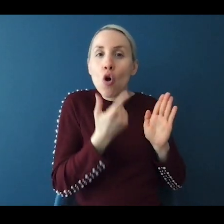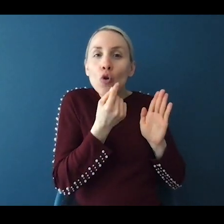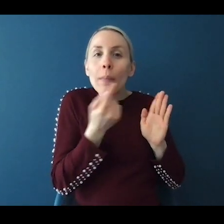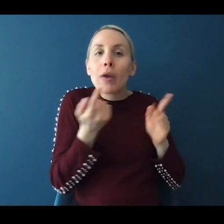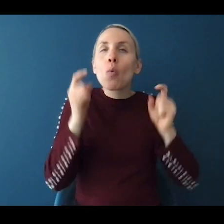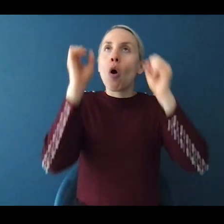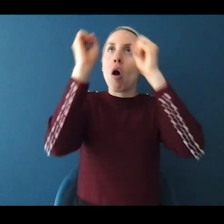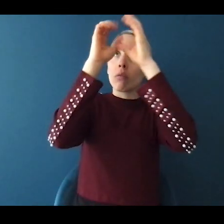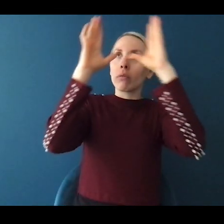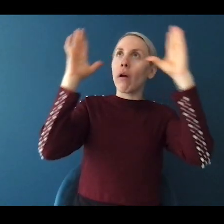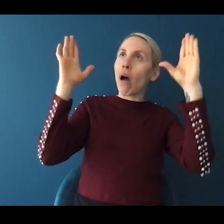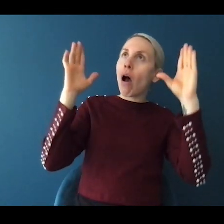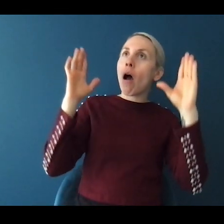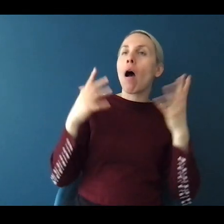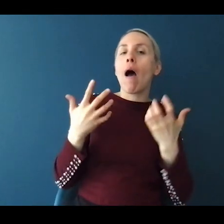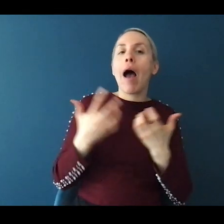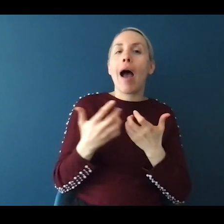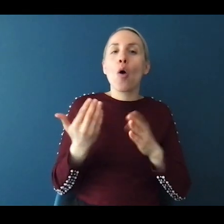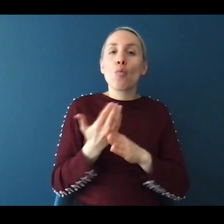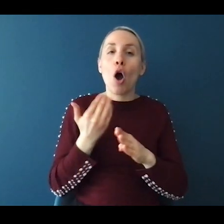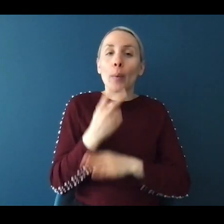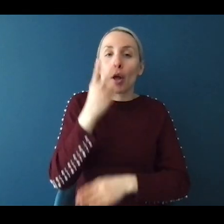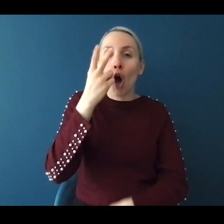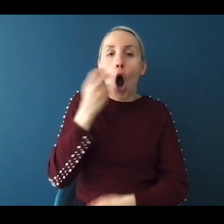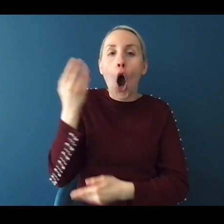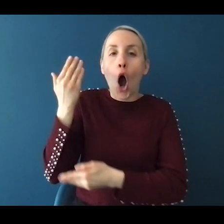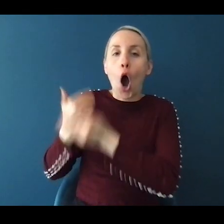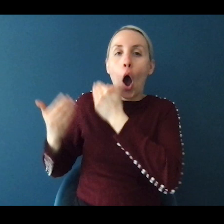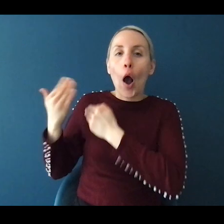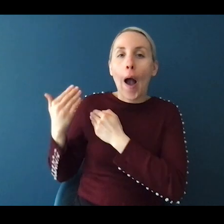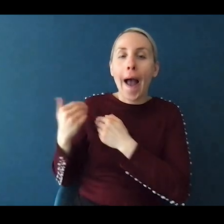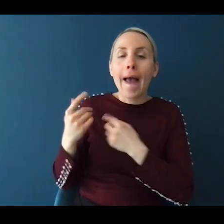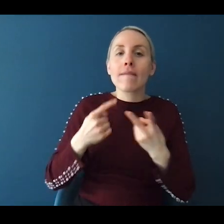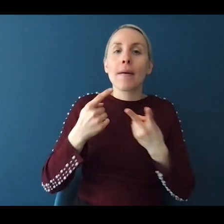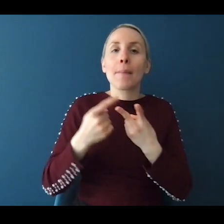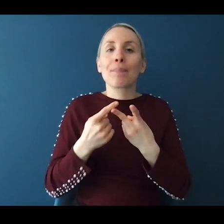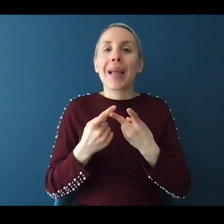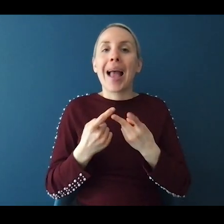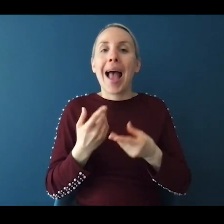terms of different ways of working with archive or analogue or digital or different ways but